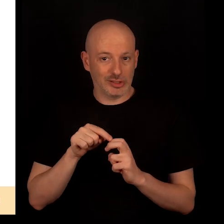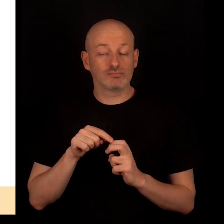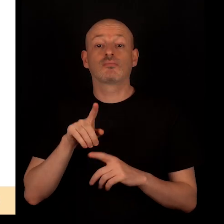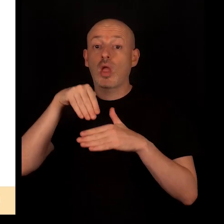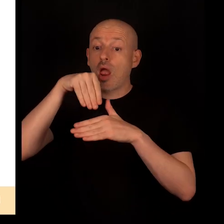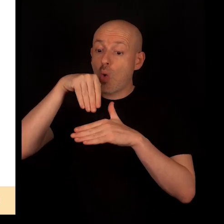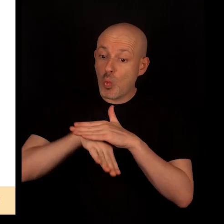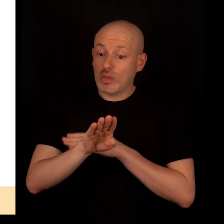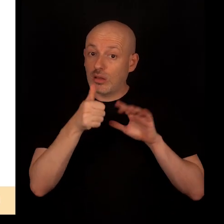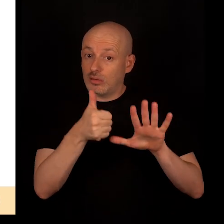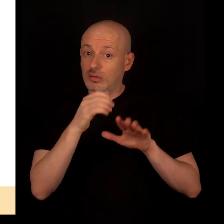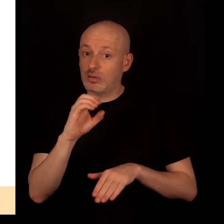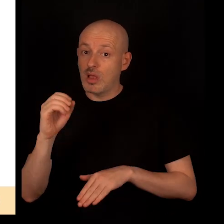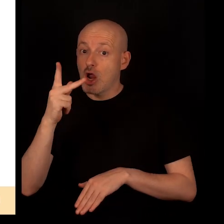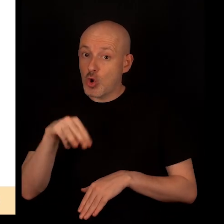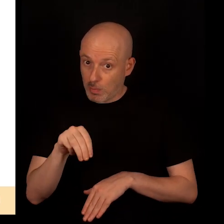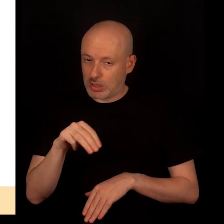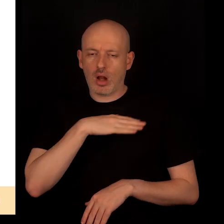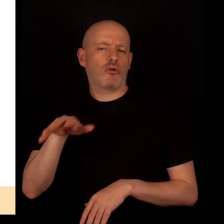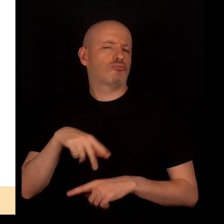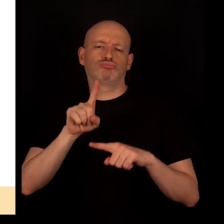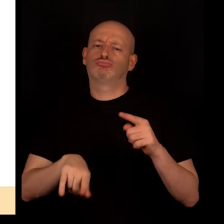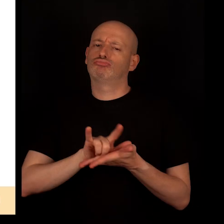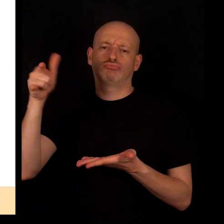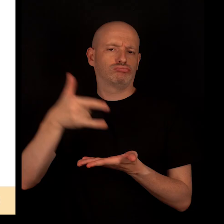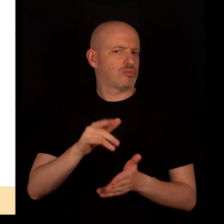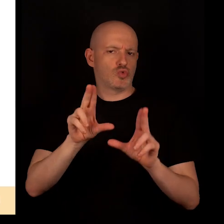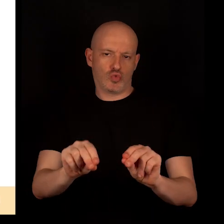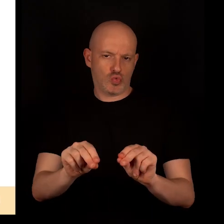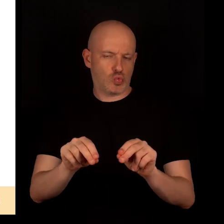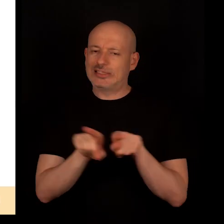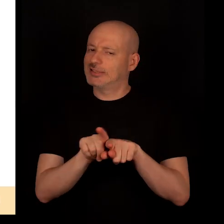we do not allow airplane travels below 600 kilometres. This is for everyone.